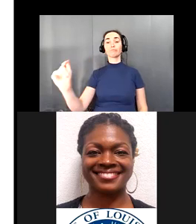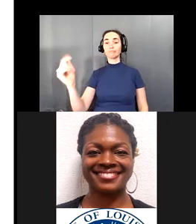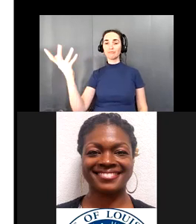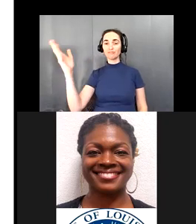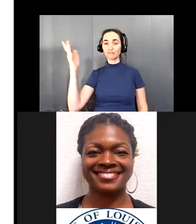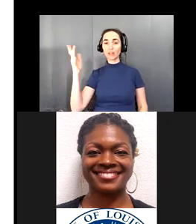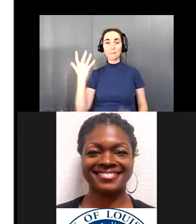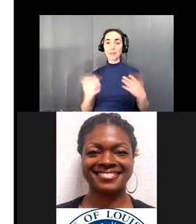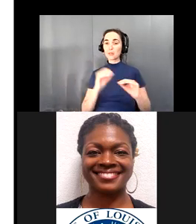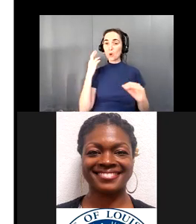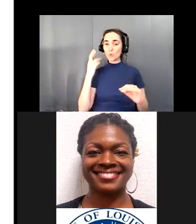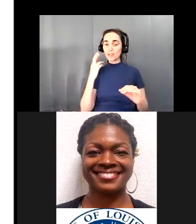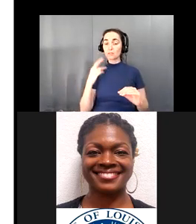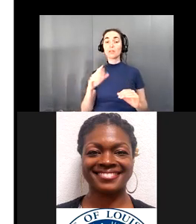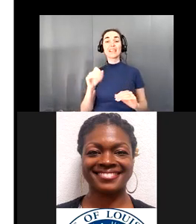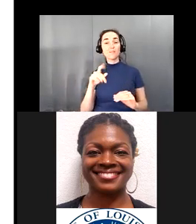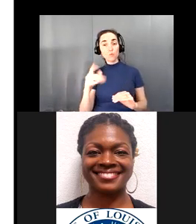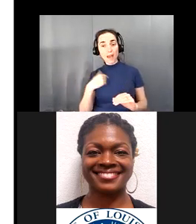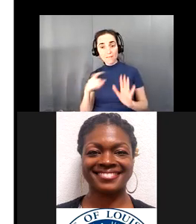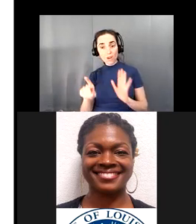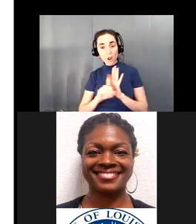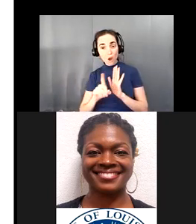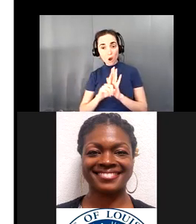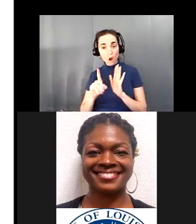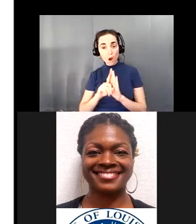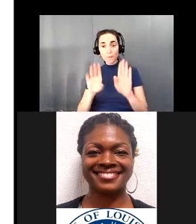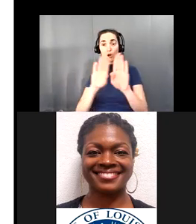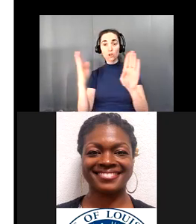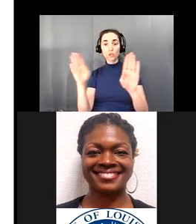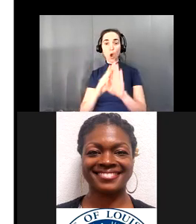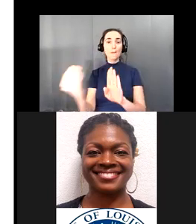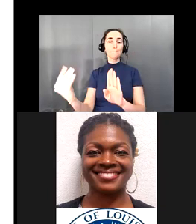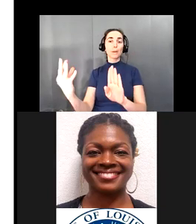the ability to have an alarm. Put on your house where the door chirps when the door